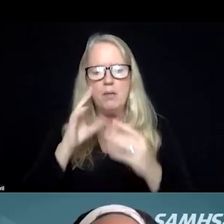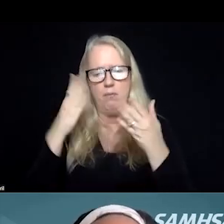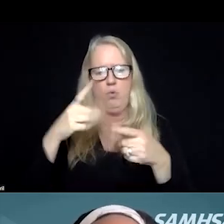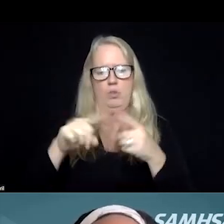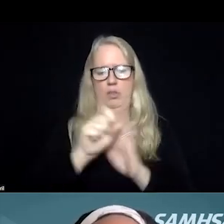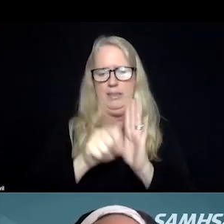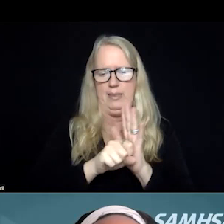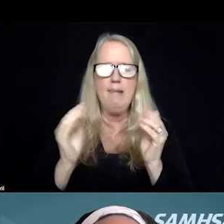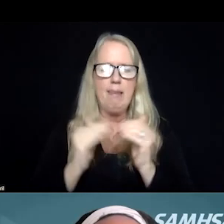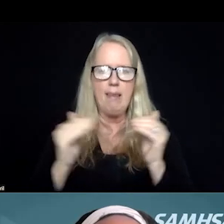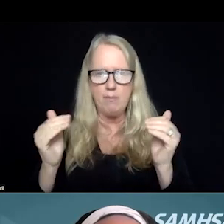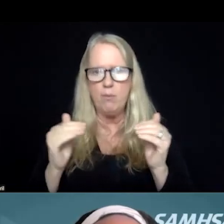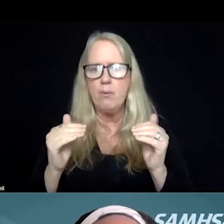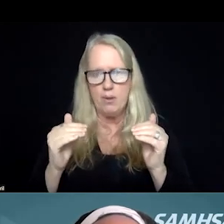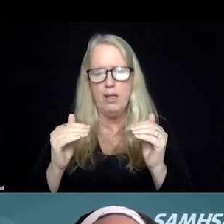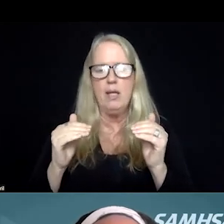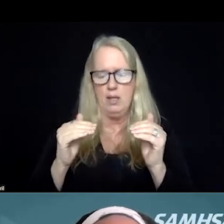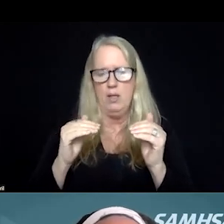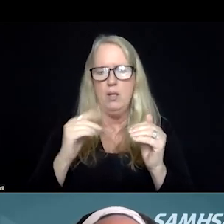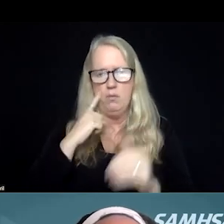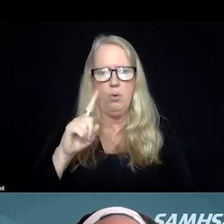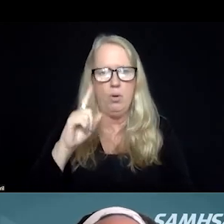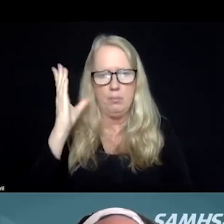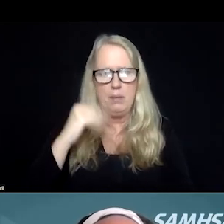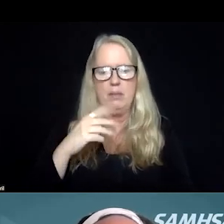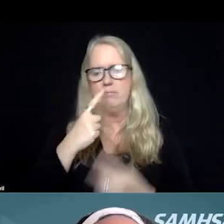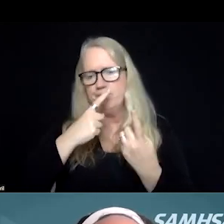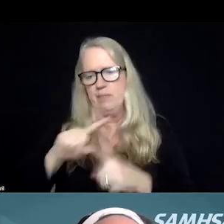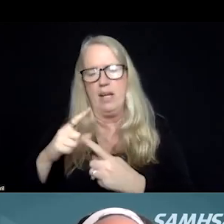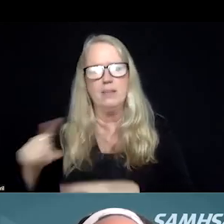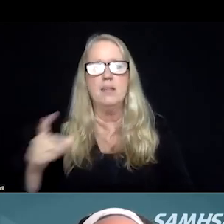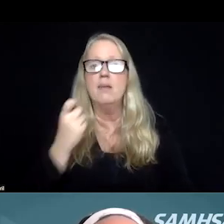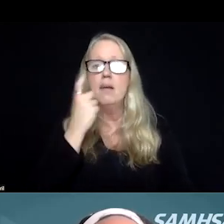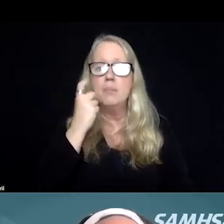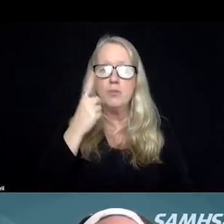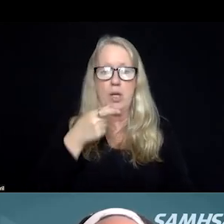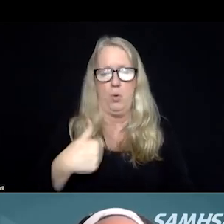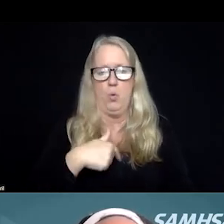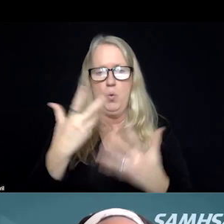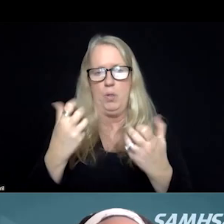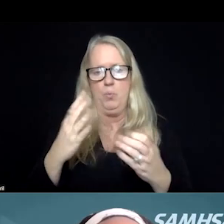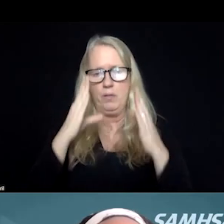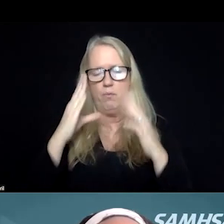PRESENTATIONS OR EVENTS. THIS ONE WE WANTED TO FOCUS ON COUNTIES.